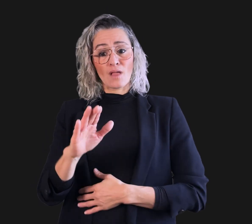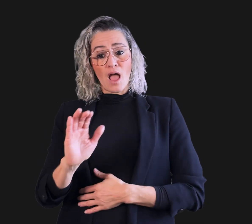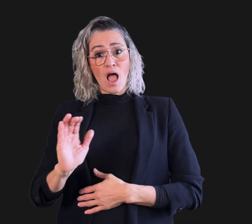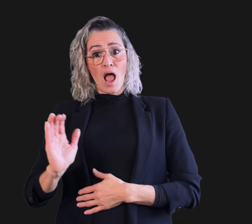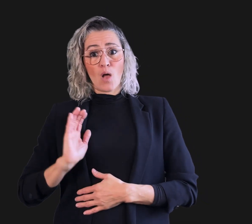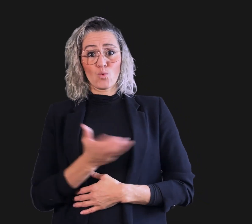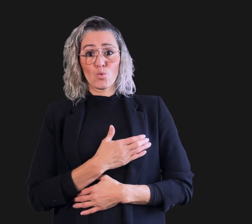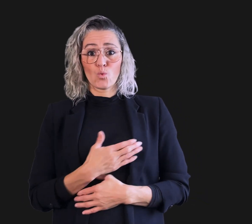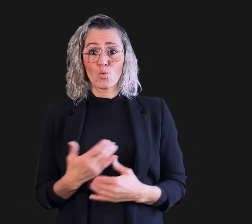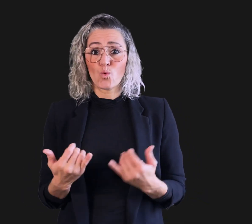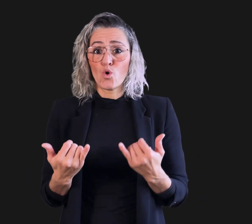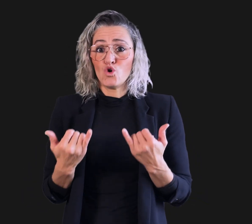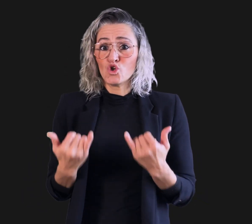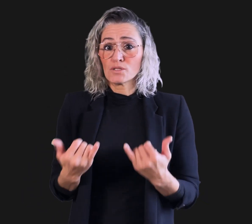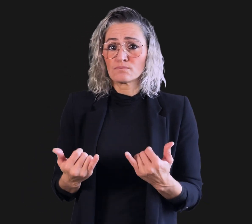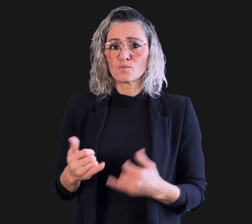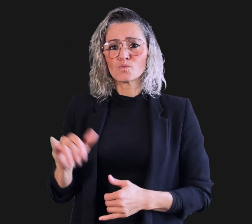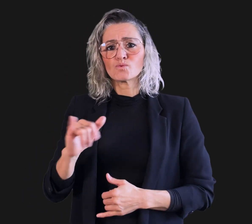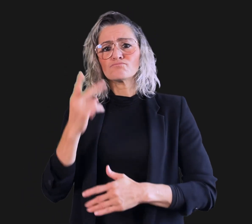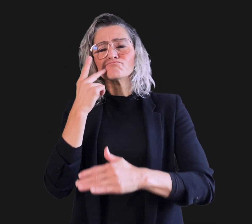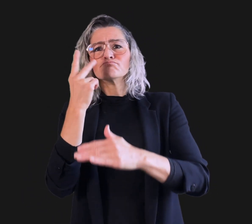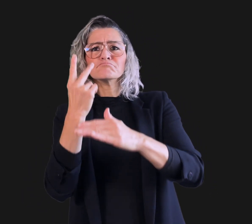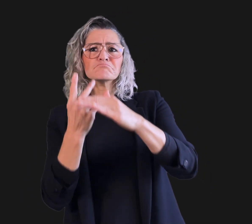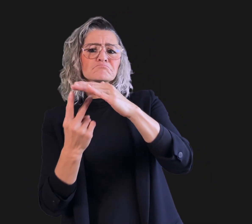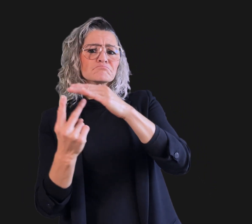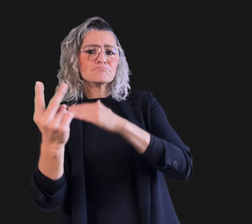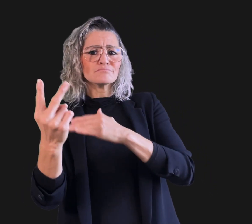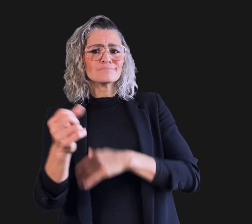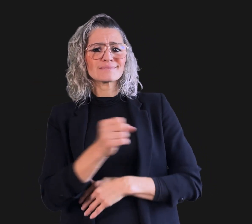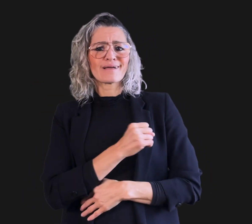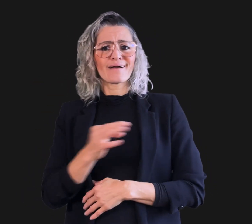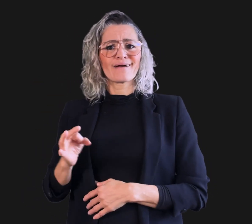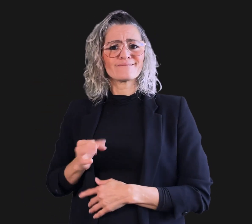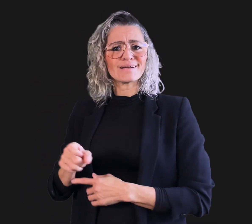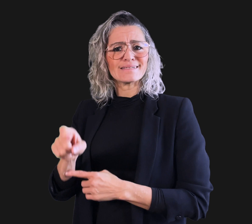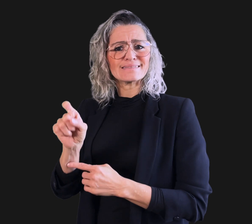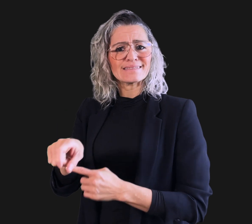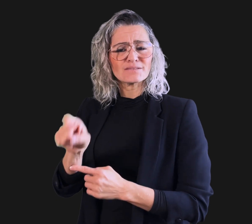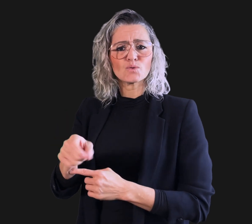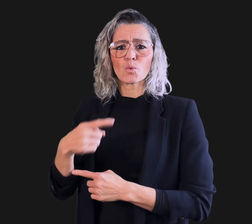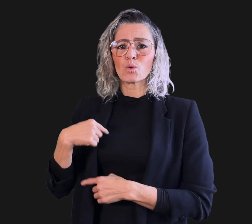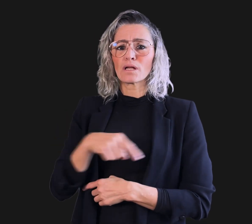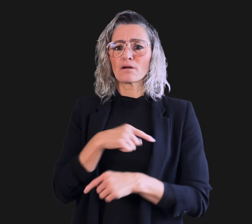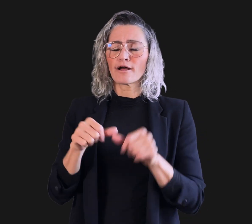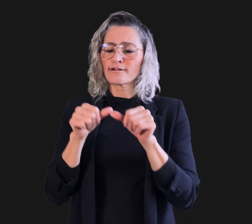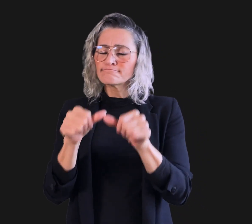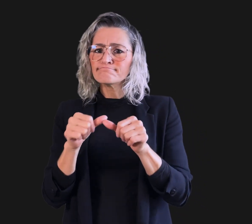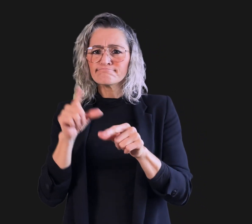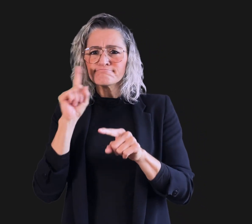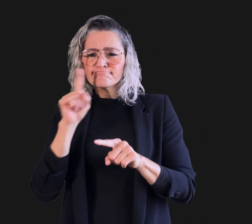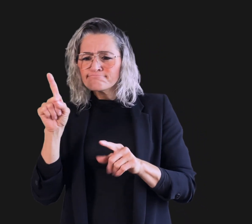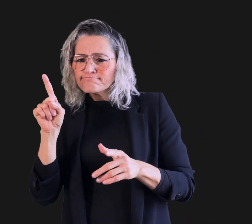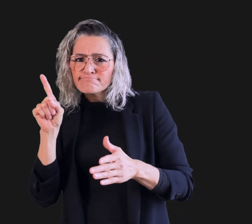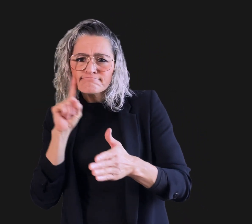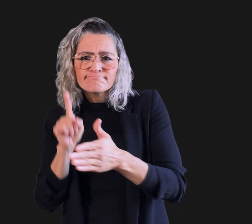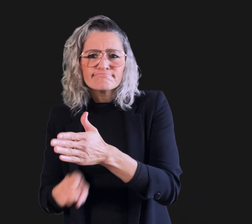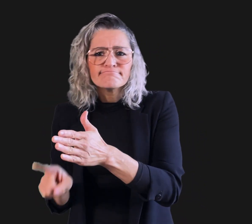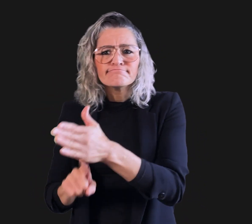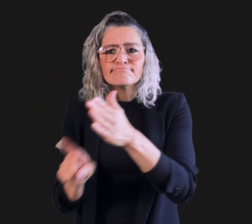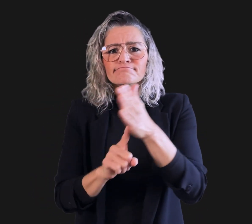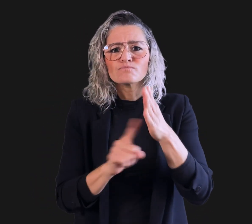• We continue to explore ways to reach employees with disabilities